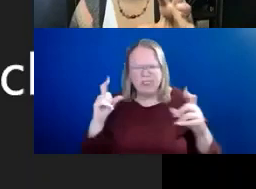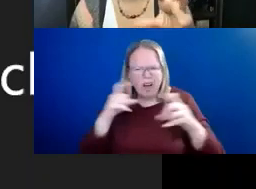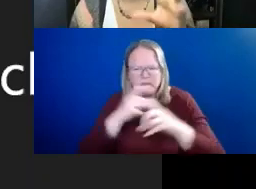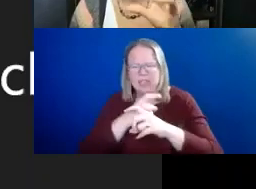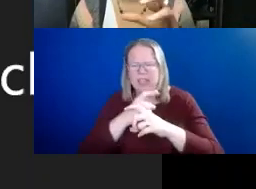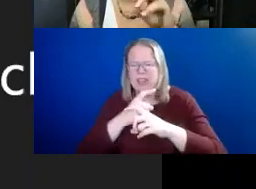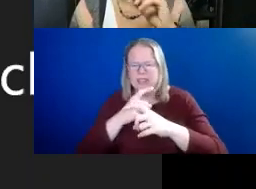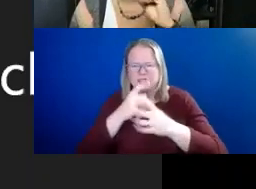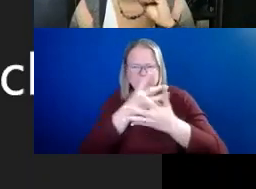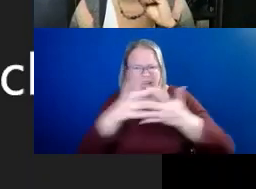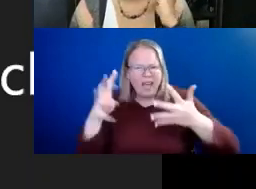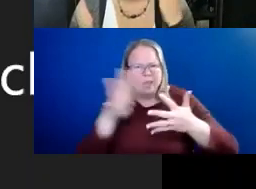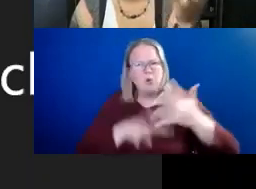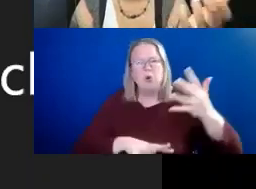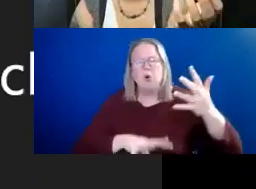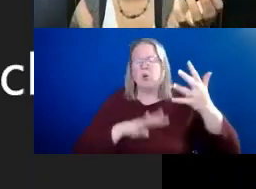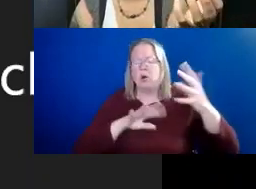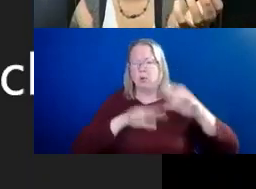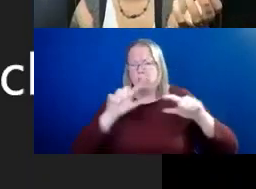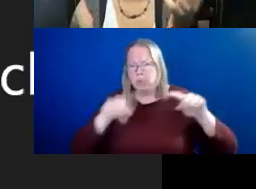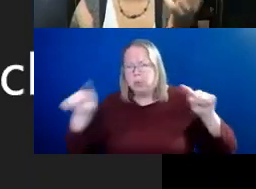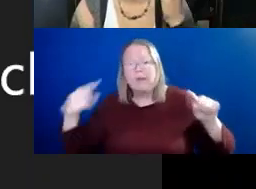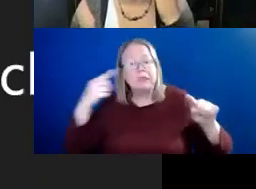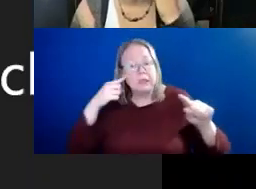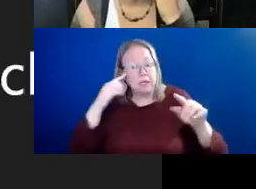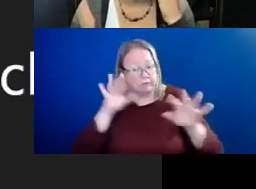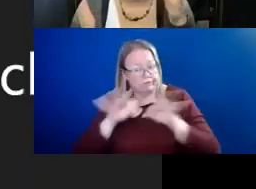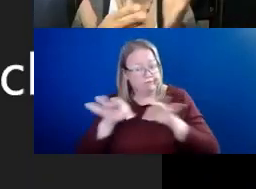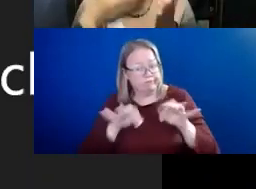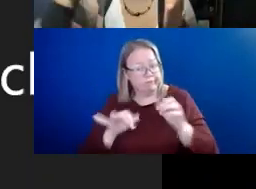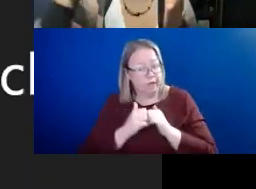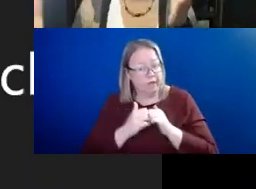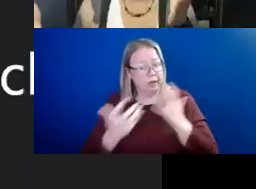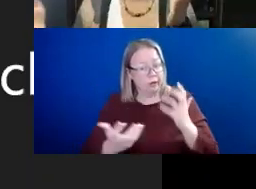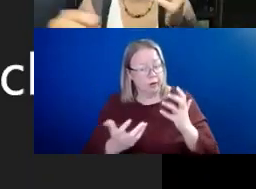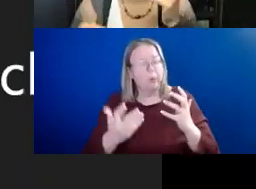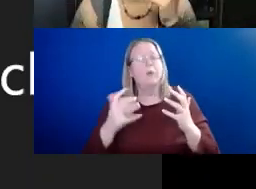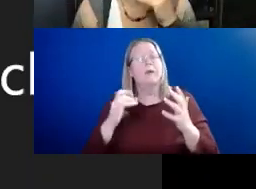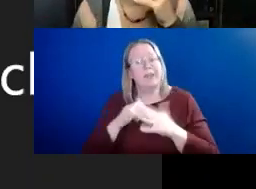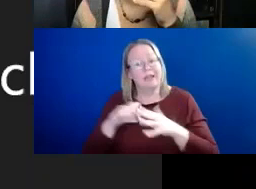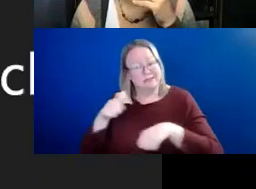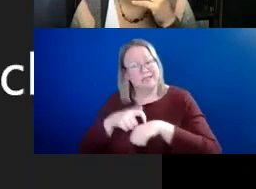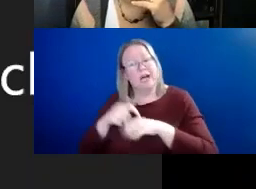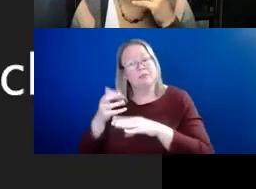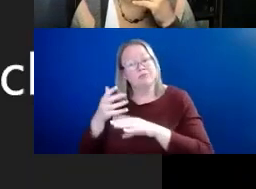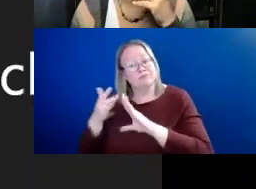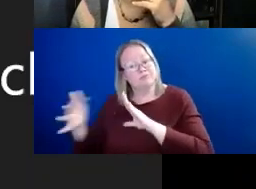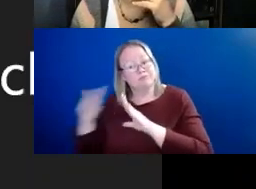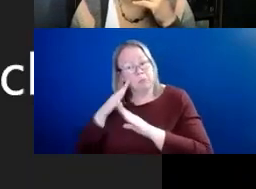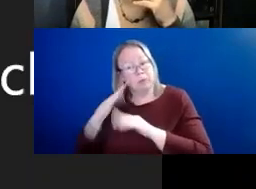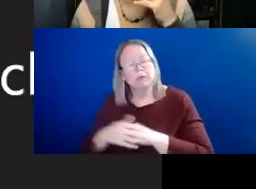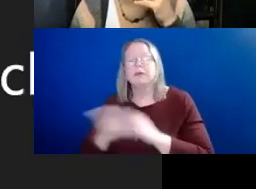or graph , you have to think 13:27:17 about how you're going to describe it. That can take up some time. Again, it is something